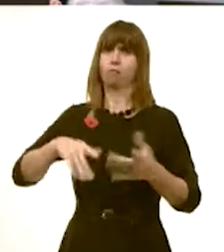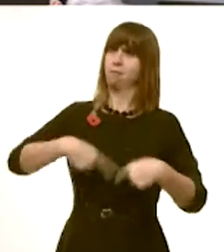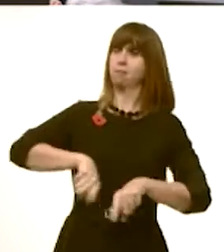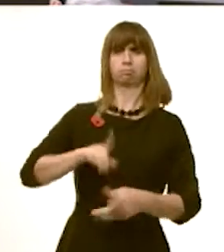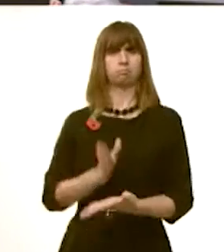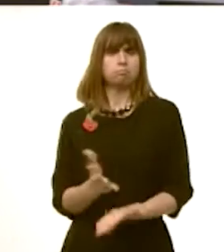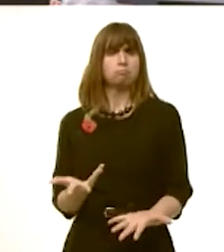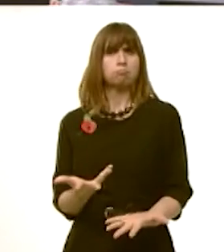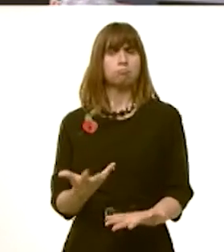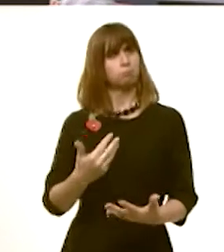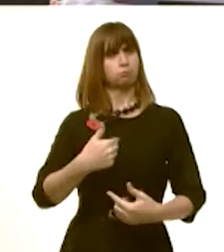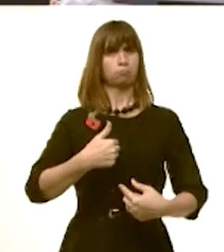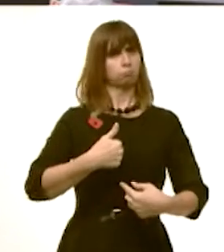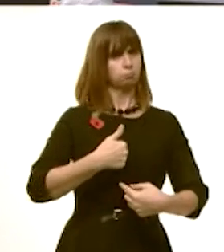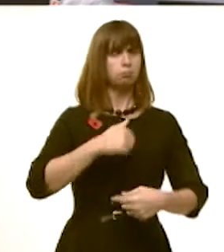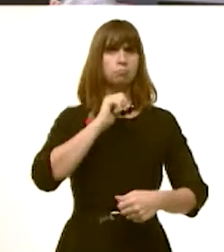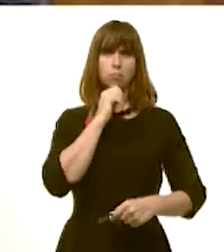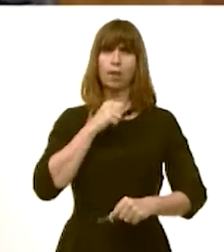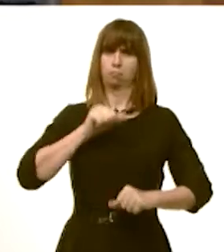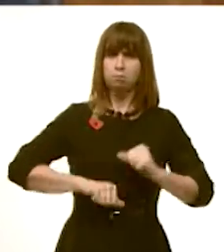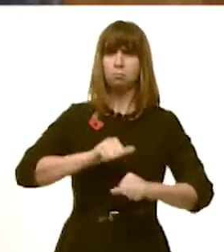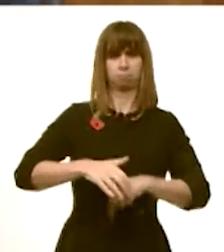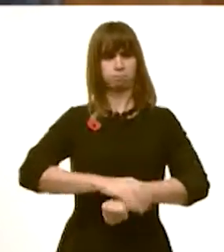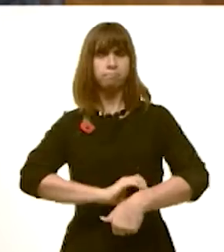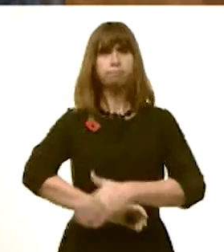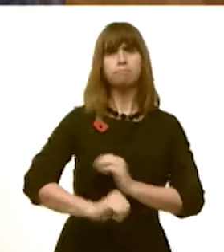Assembly that we will be doing all that we can in order to make sure that where we believe